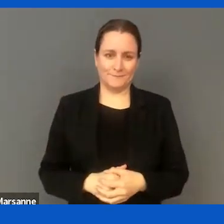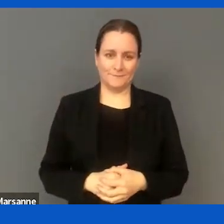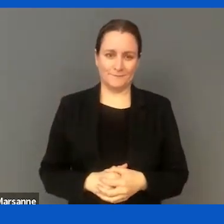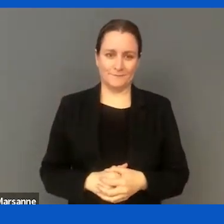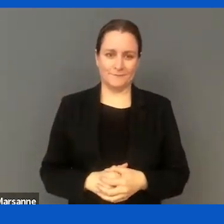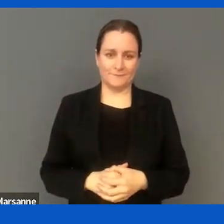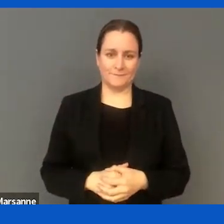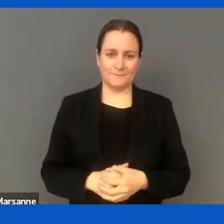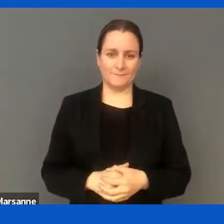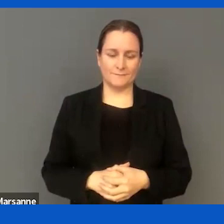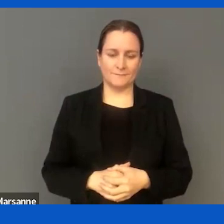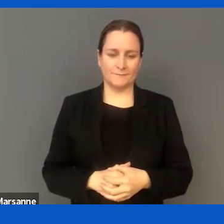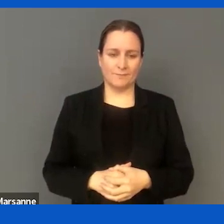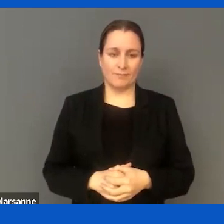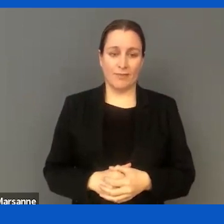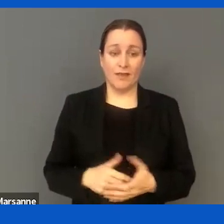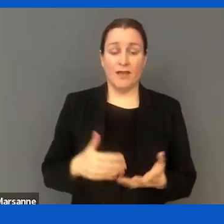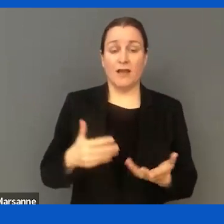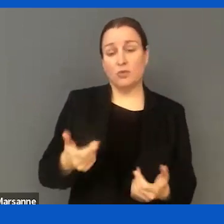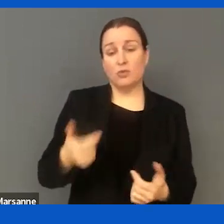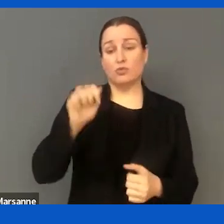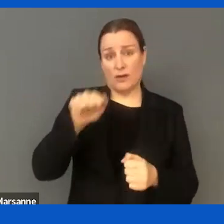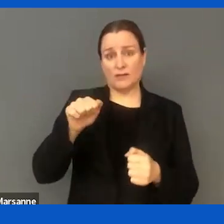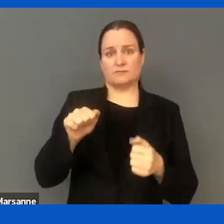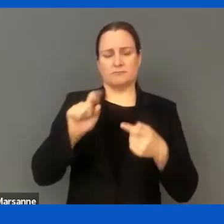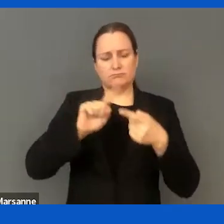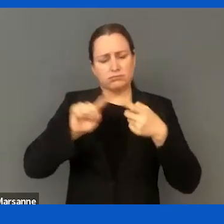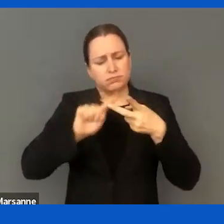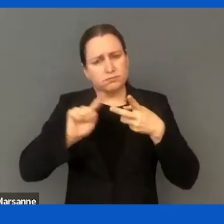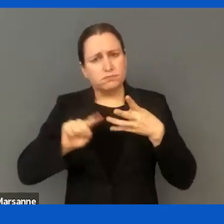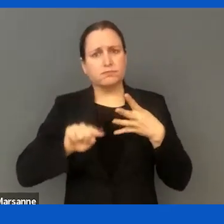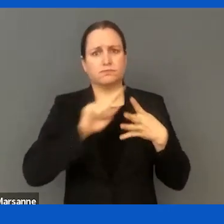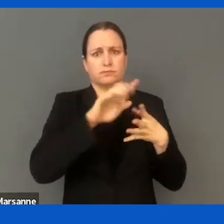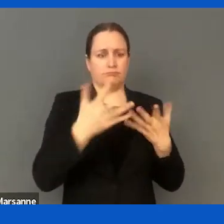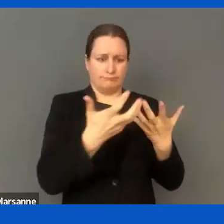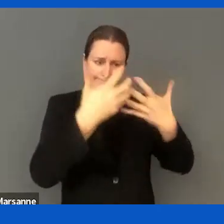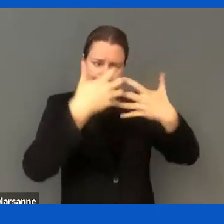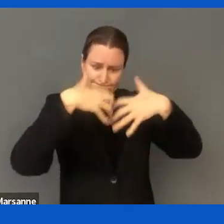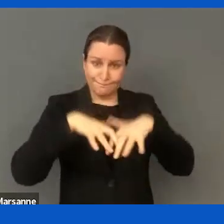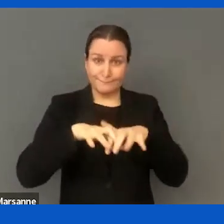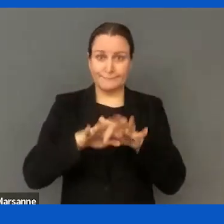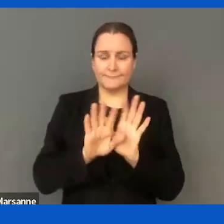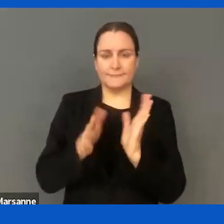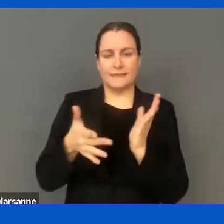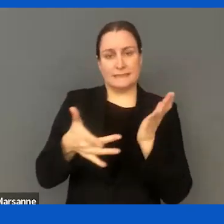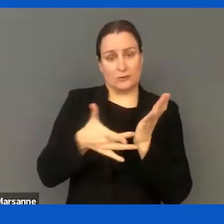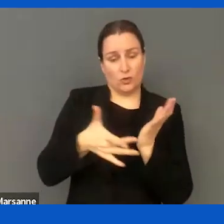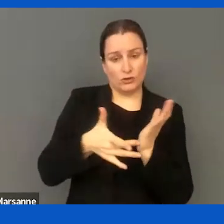buttons, et cetera. The community of disabilities, if there are missing use of title levels, this